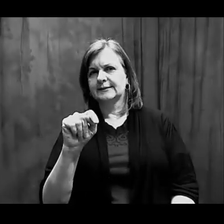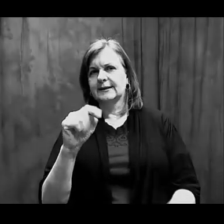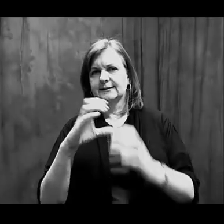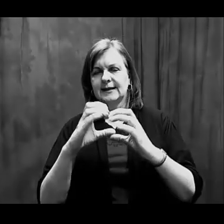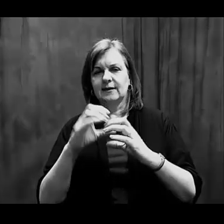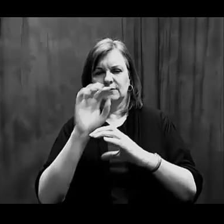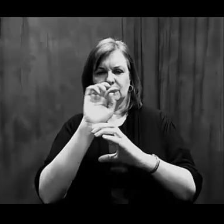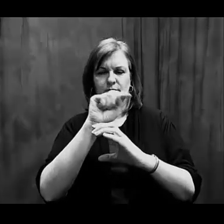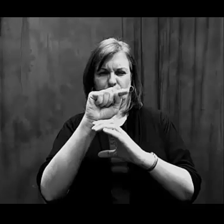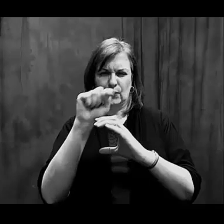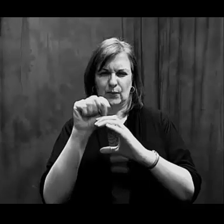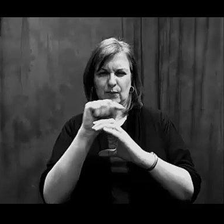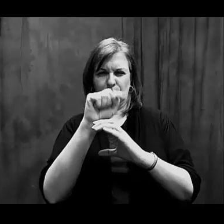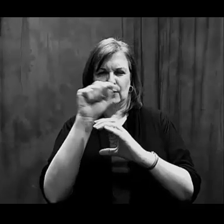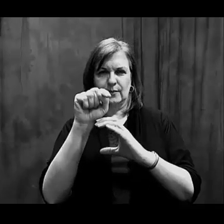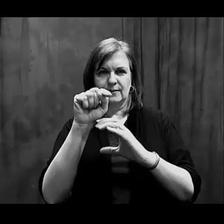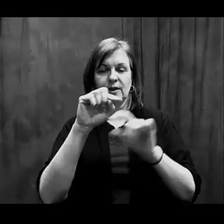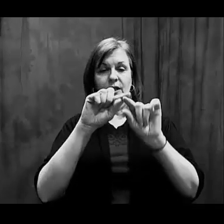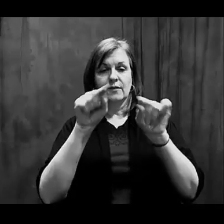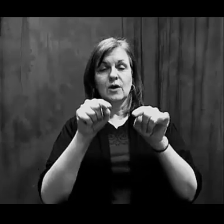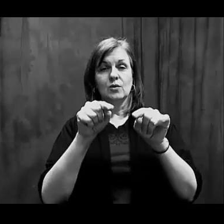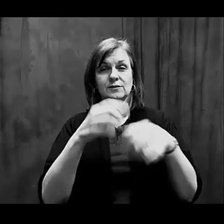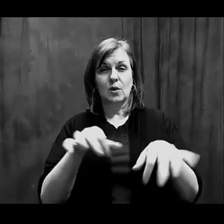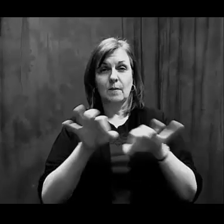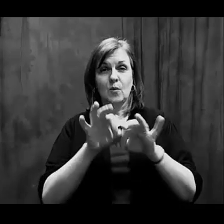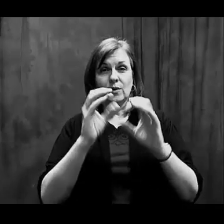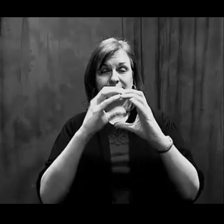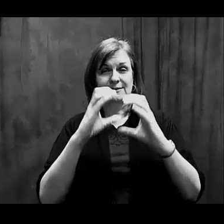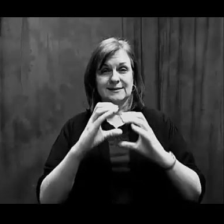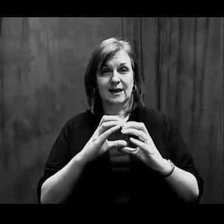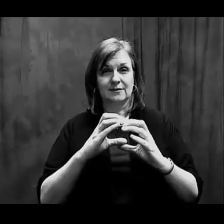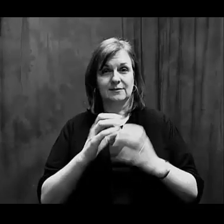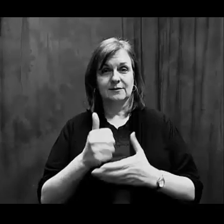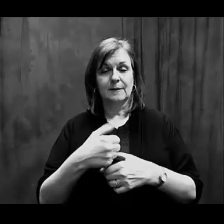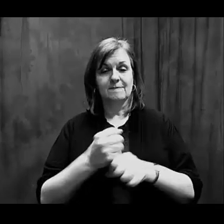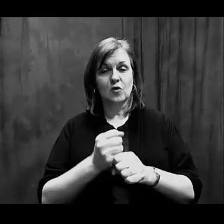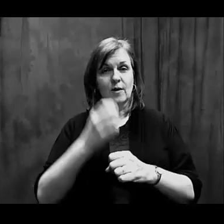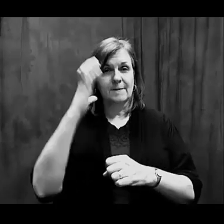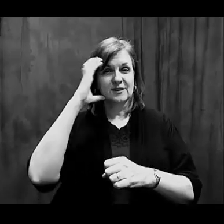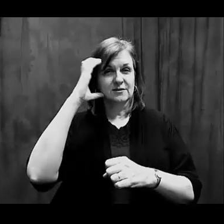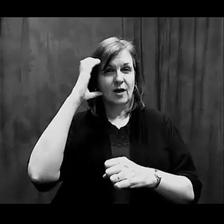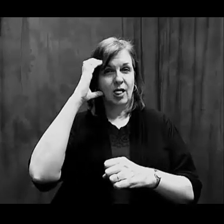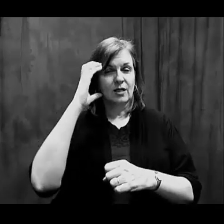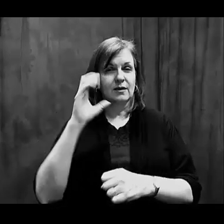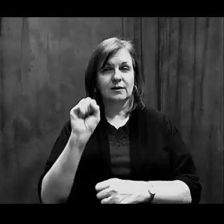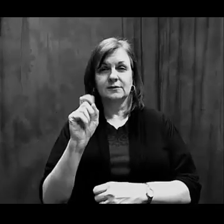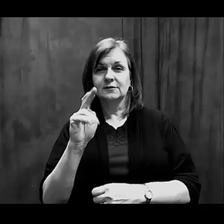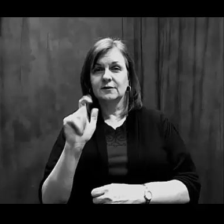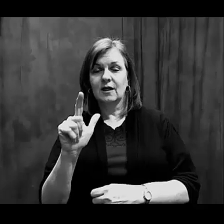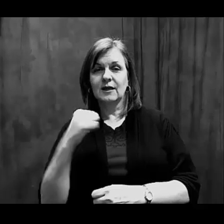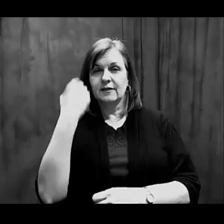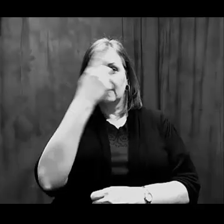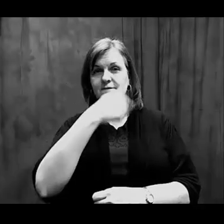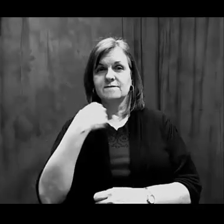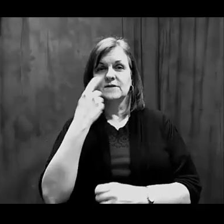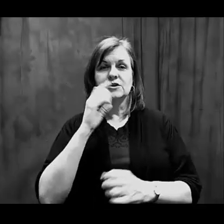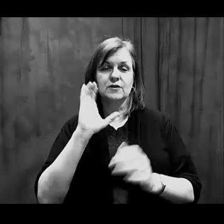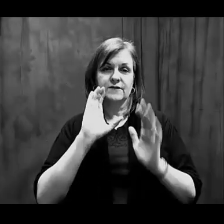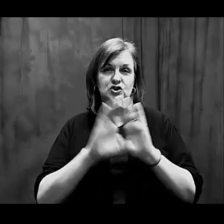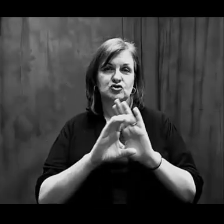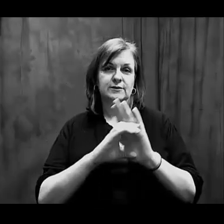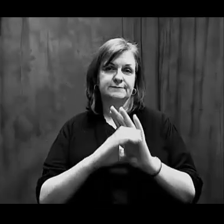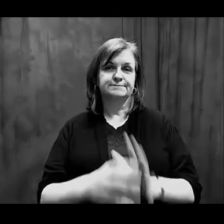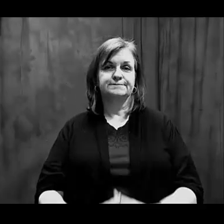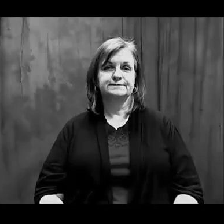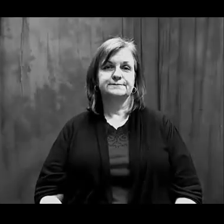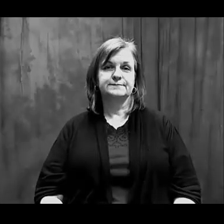this is going to be an important group of cells for the formation of your skull and facial features